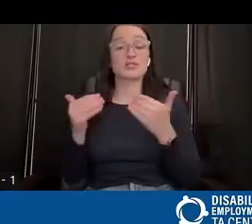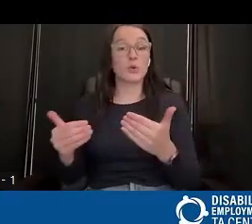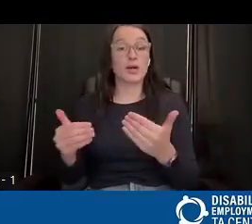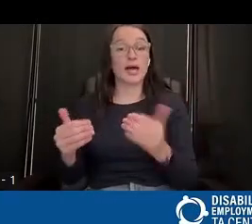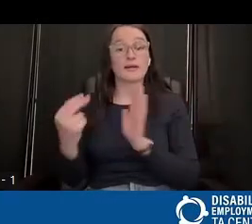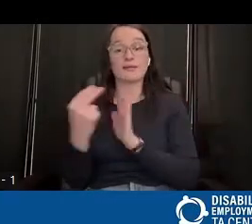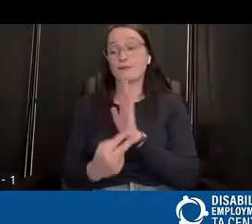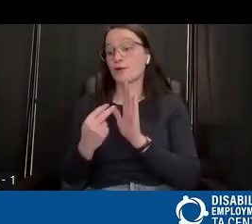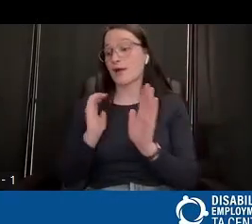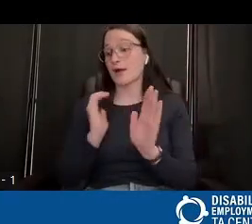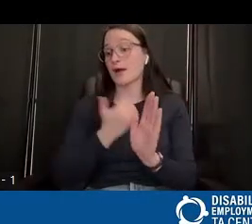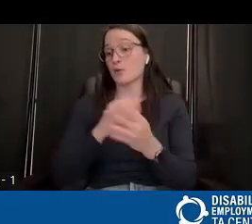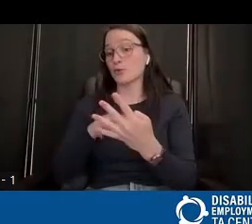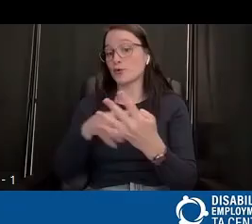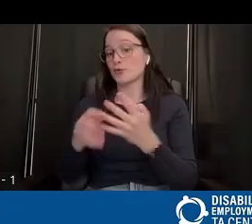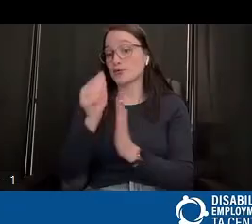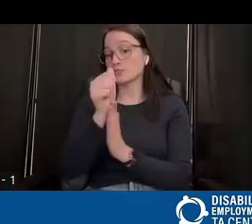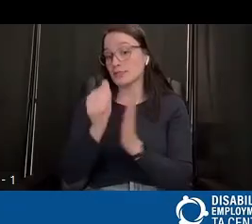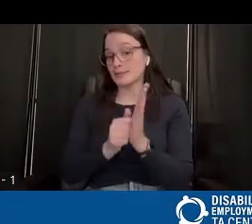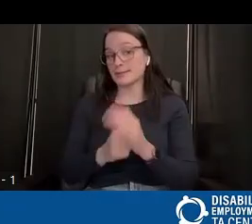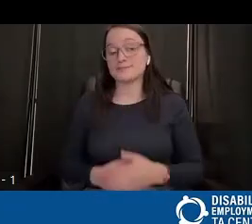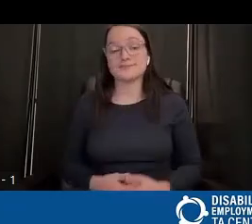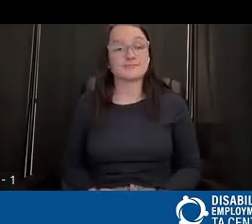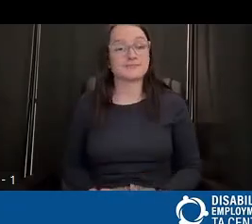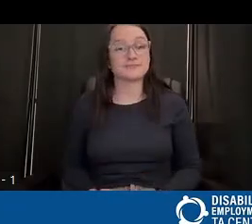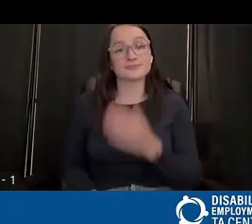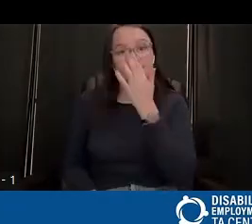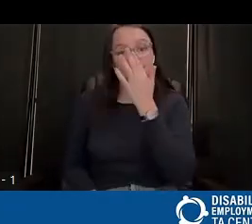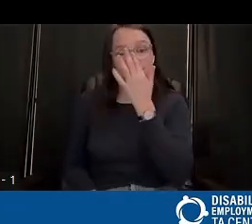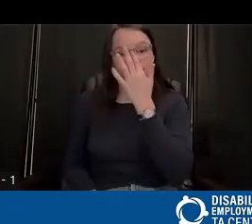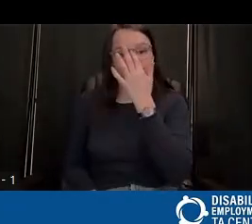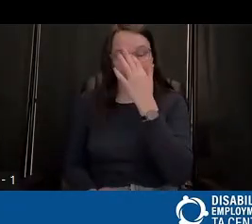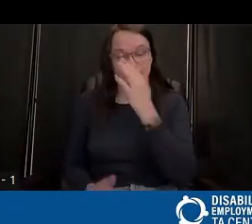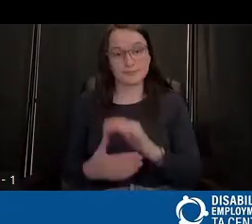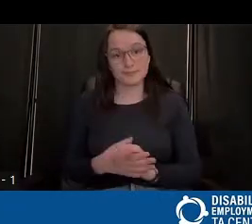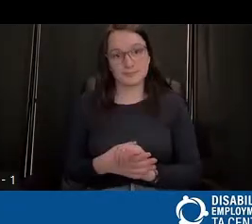we can go to the next slide. Thanks. All right, so uh we're in the middle of our welcome,